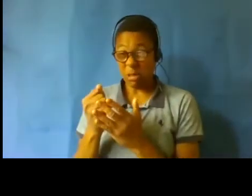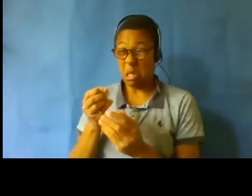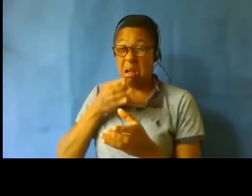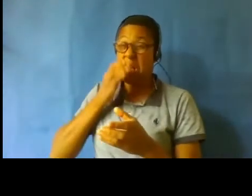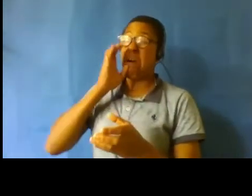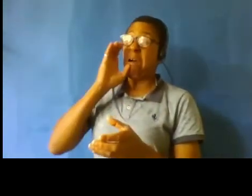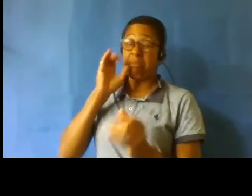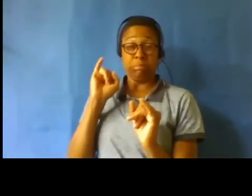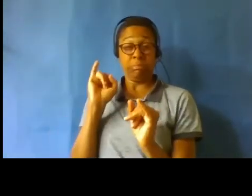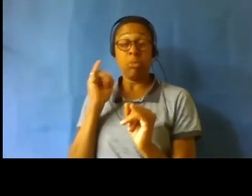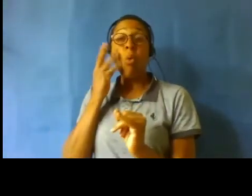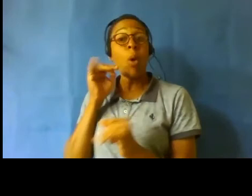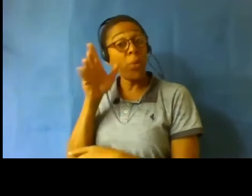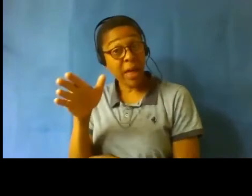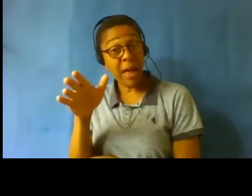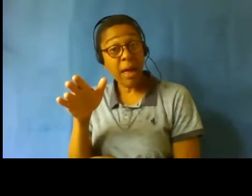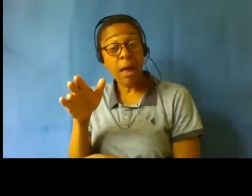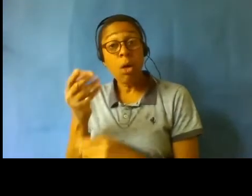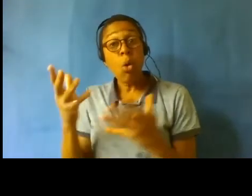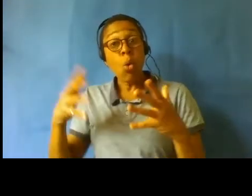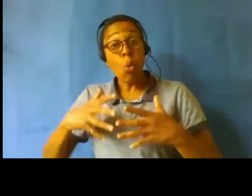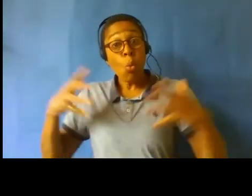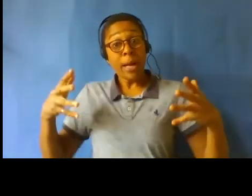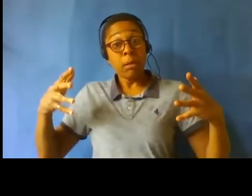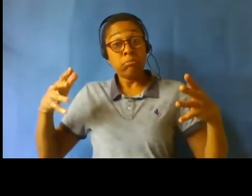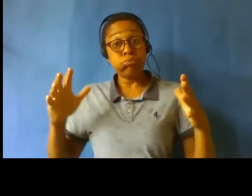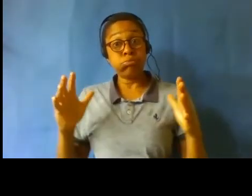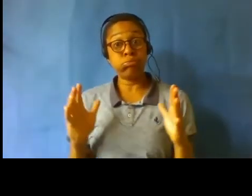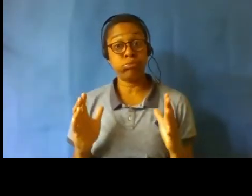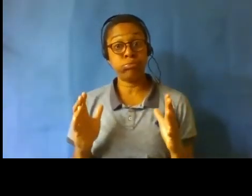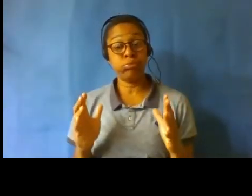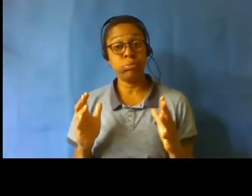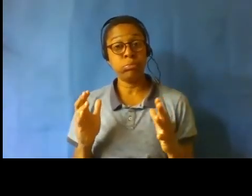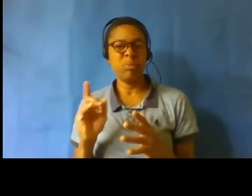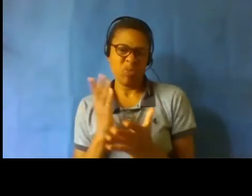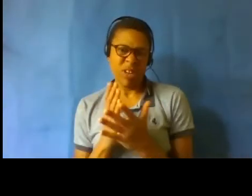that we regained with our first meal the place now an adult I'm able to take